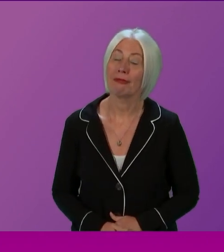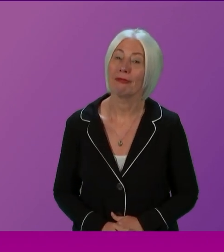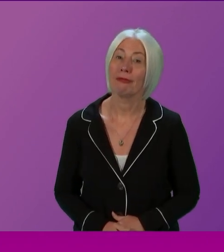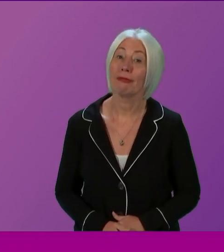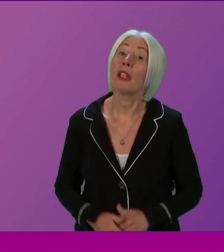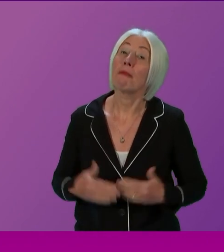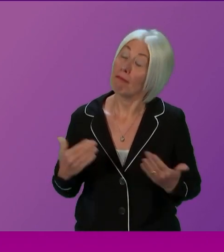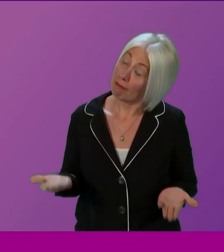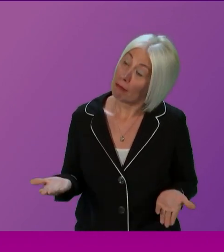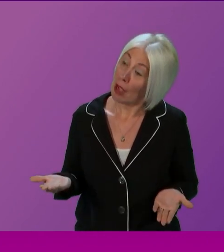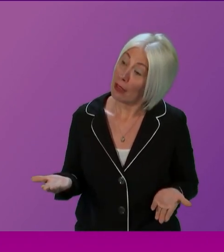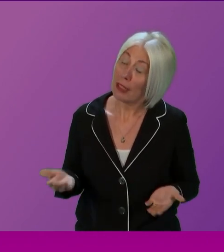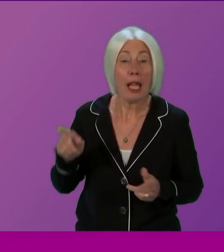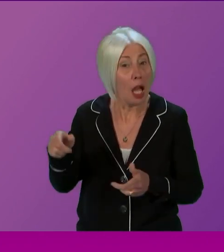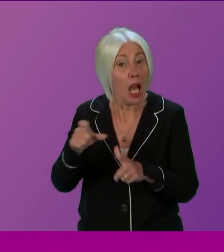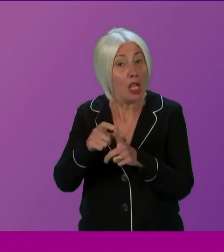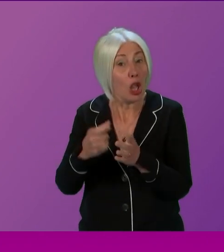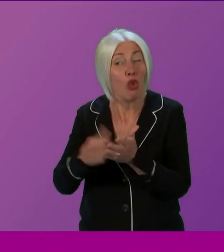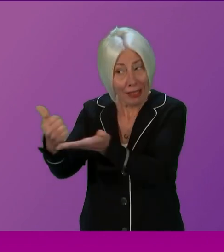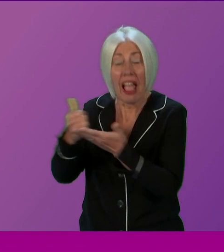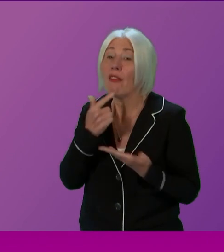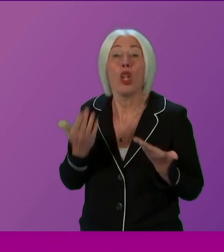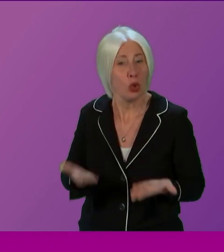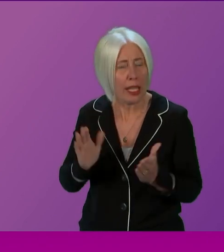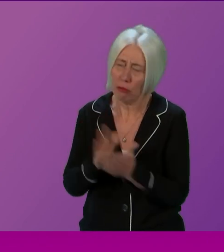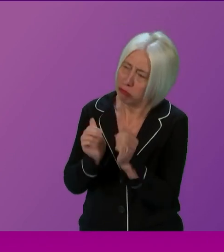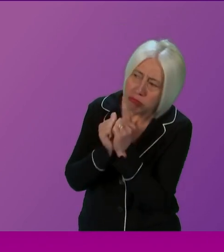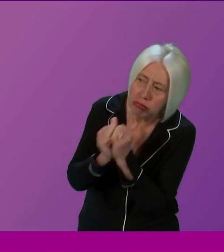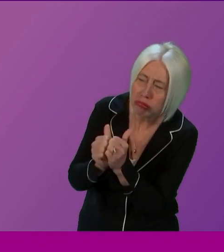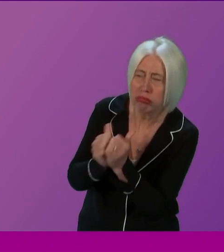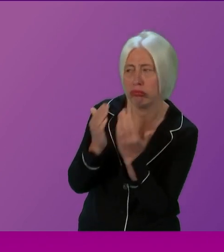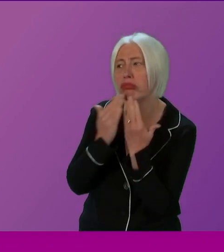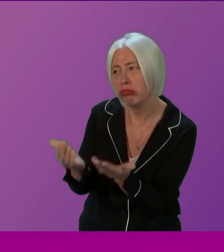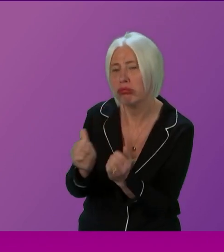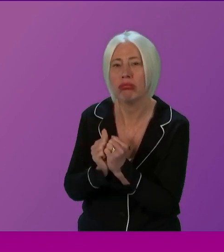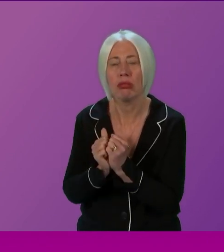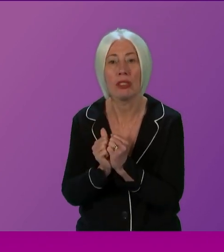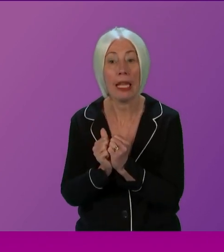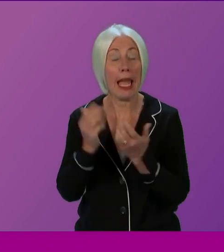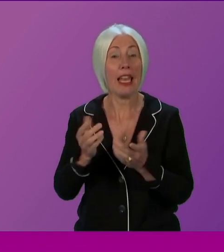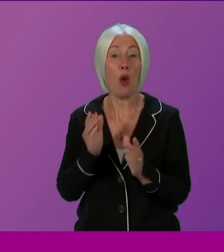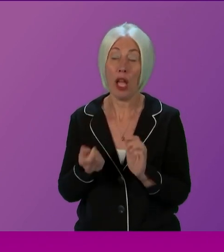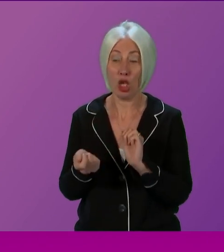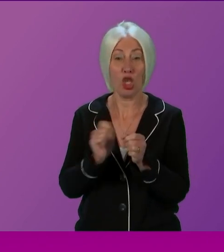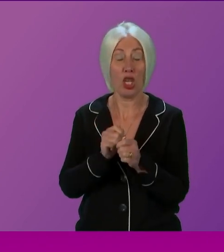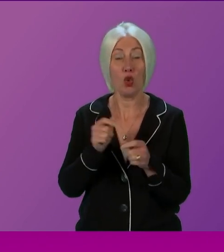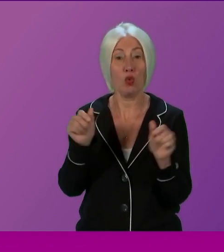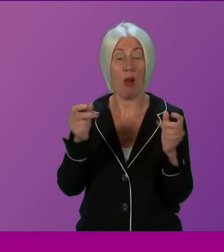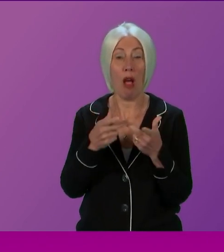Helpfully—Douglas Ross has been very helpful today, and I am most appreciative—he has taken me into other subject matters. I will be brief, Presiding Officer.